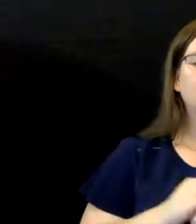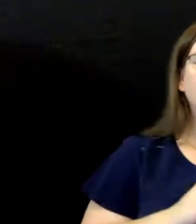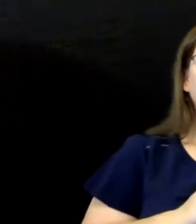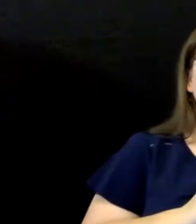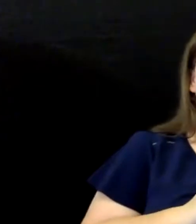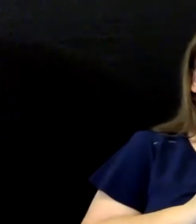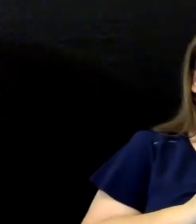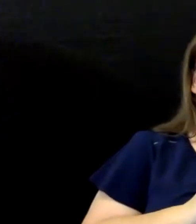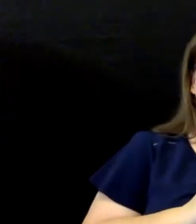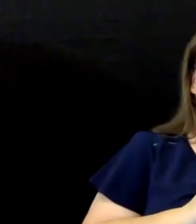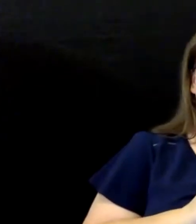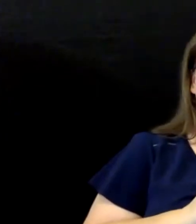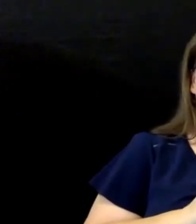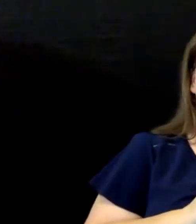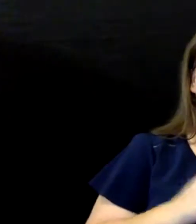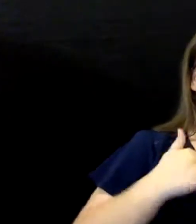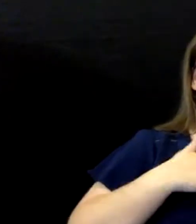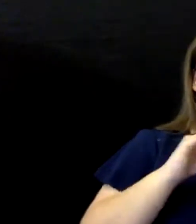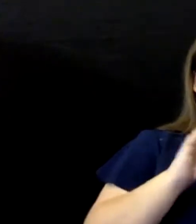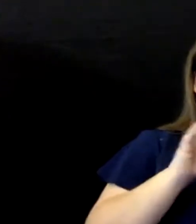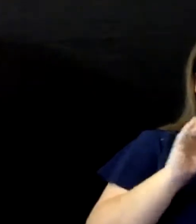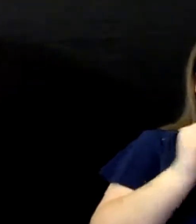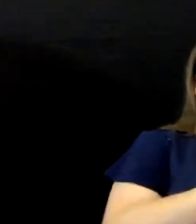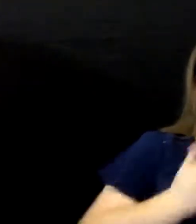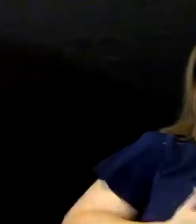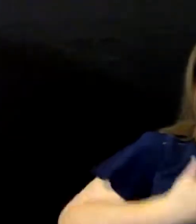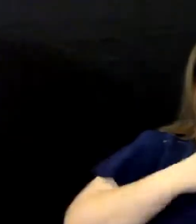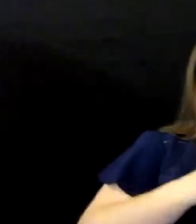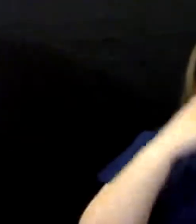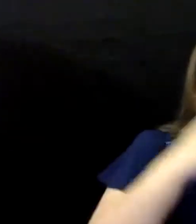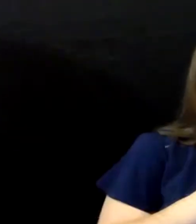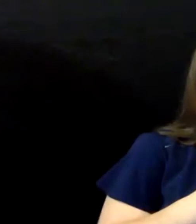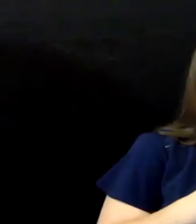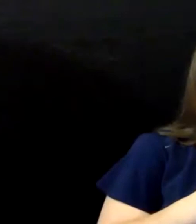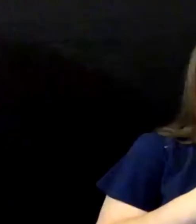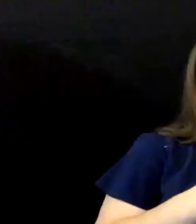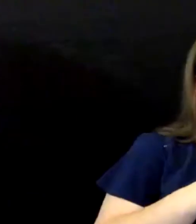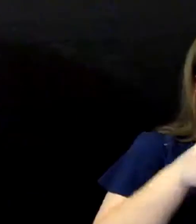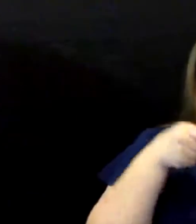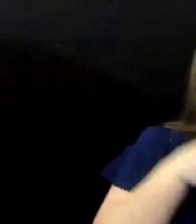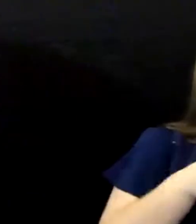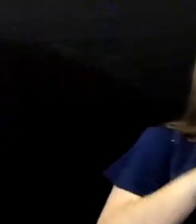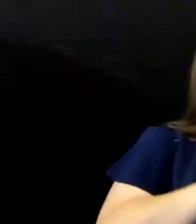When I'm talking about independent living programs, I'm referring specifically to the programs at the office of independ